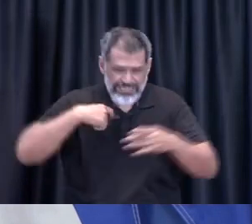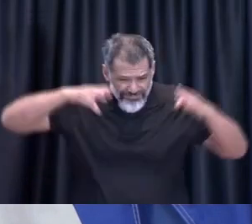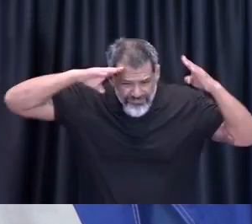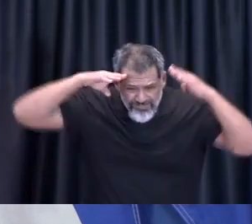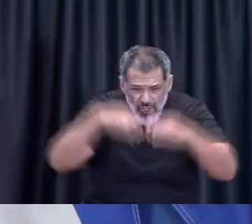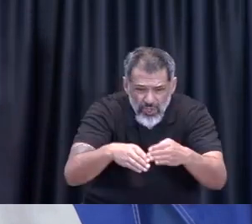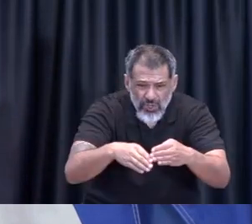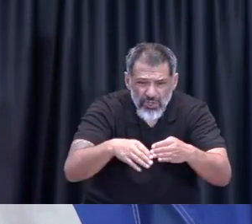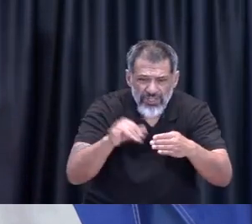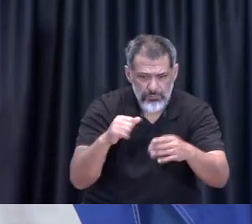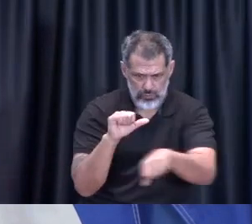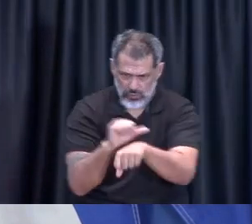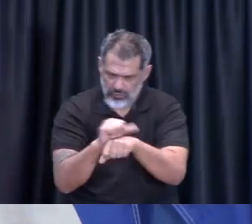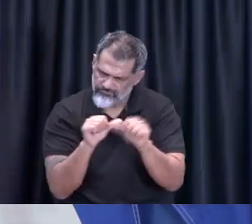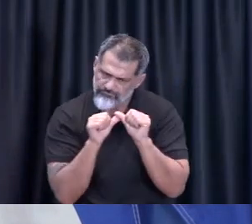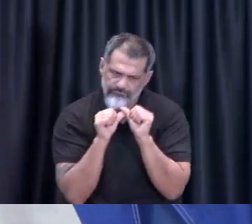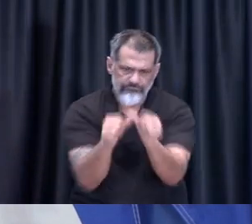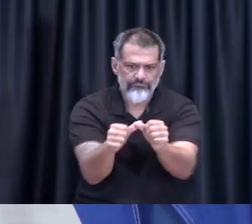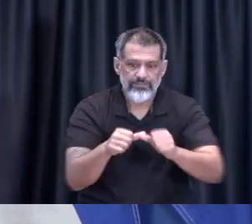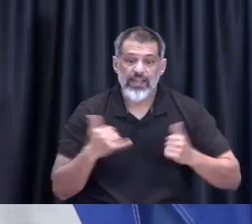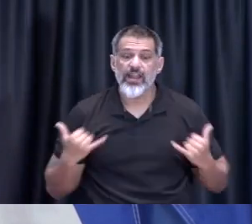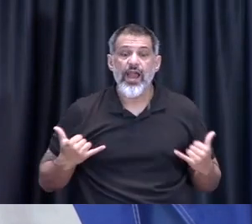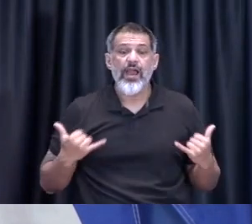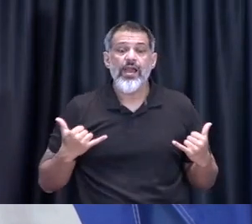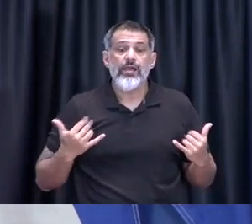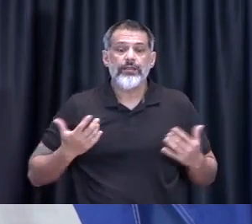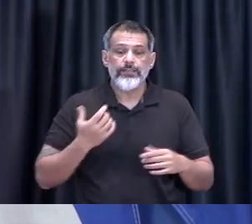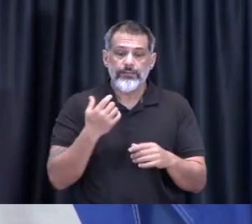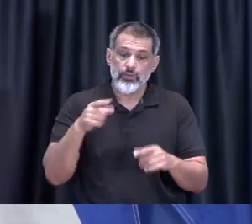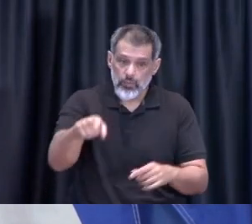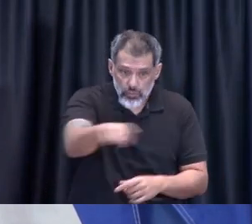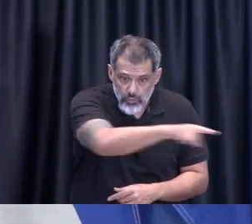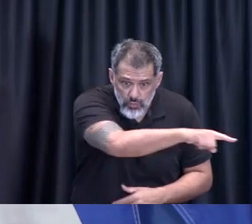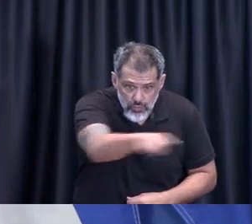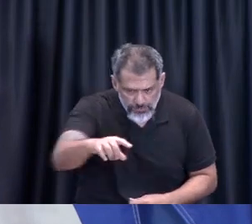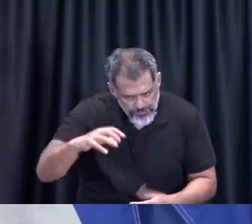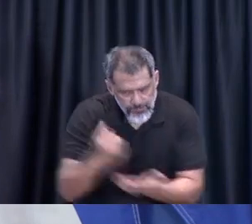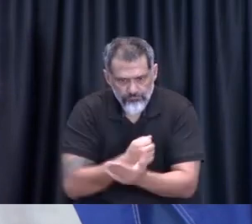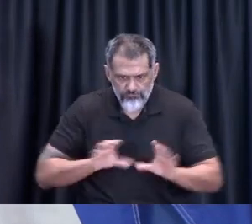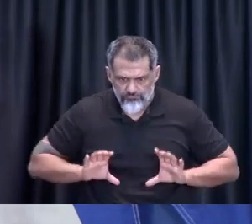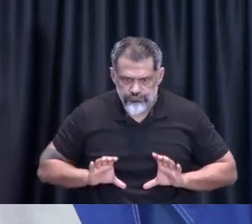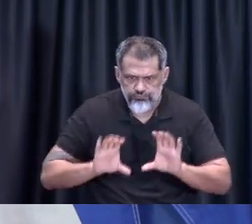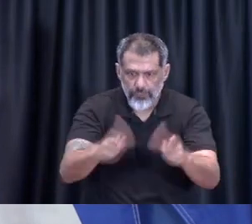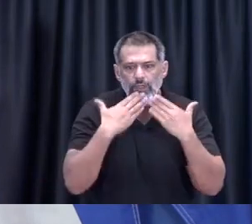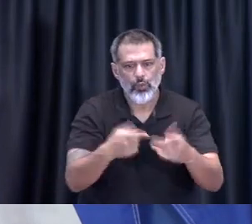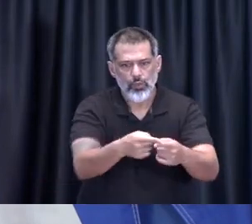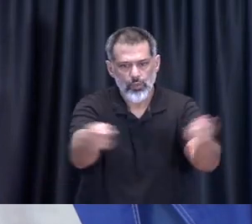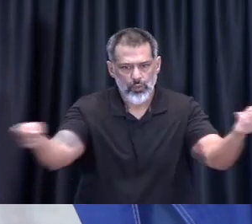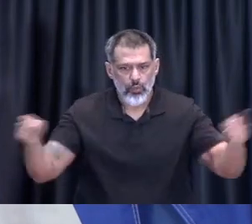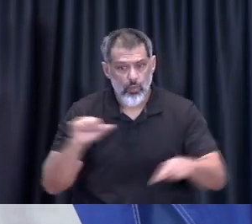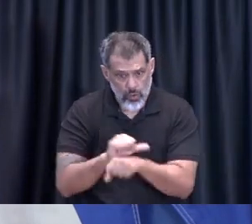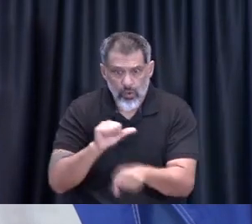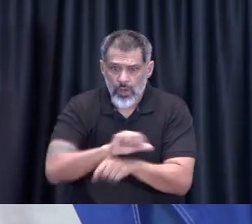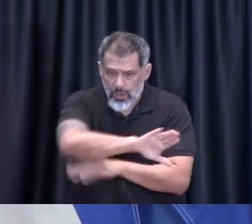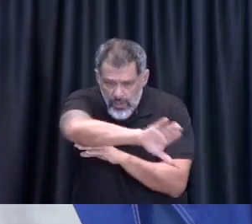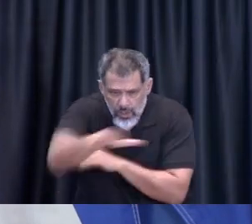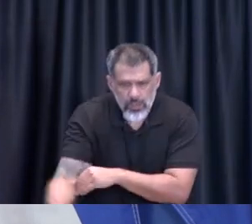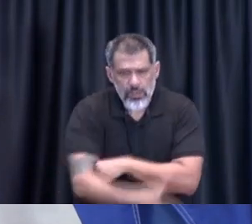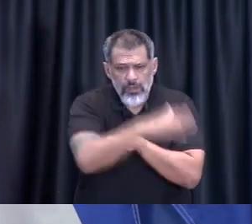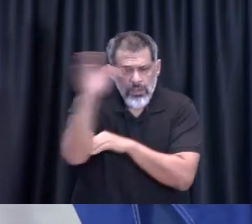And I want to take this moment to say thank you to the people that have been doing this work because they have been working 24 seven, they continue to work 24 seven.